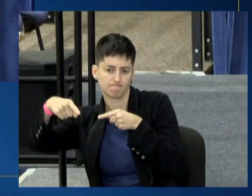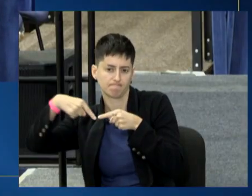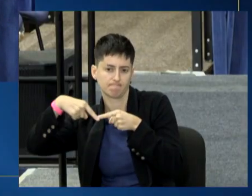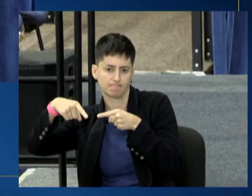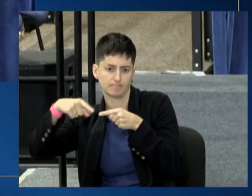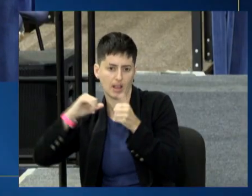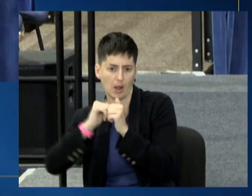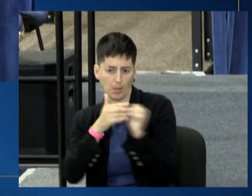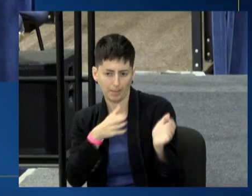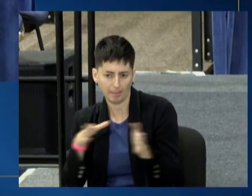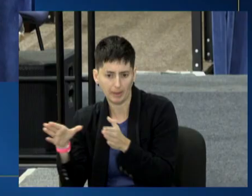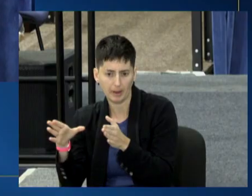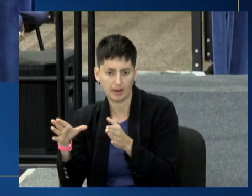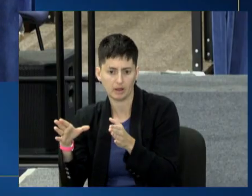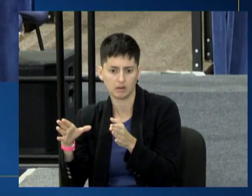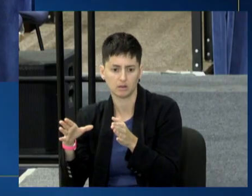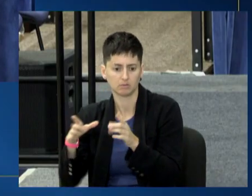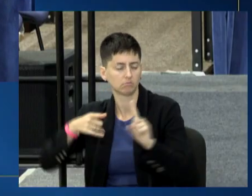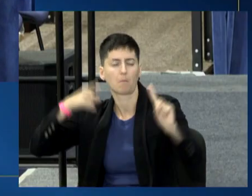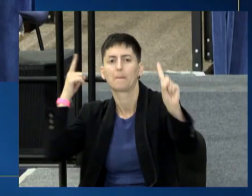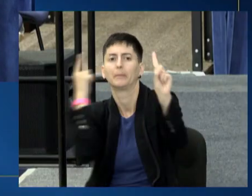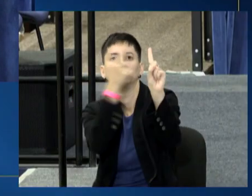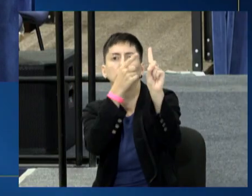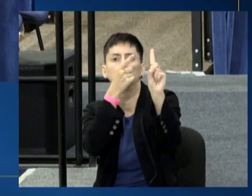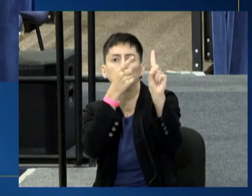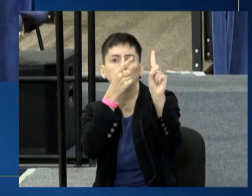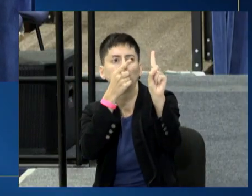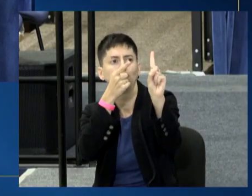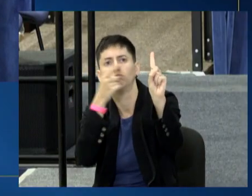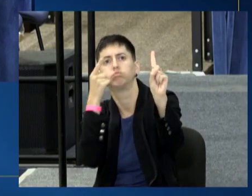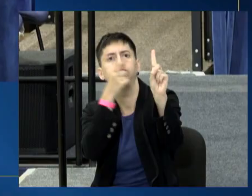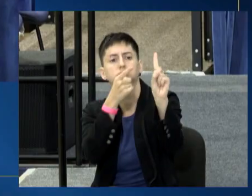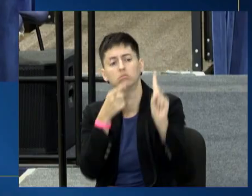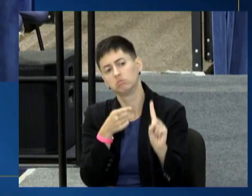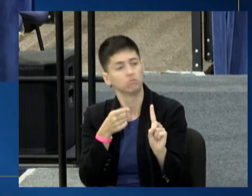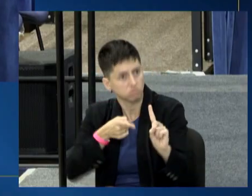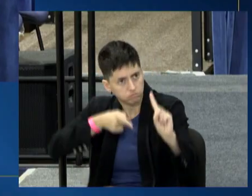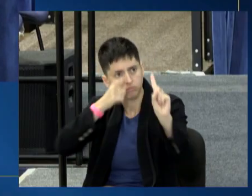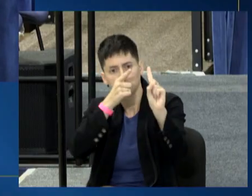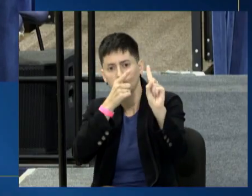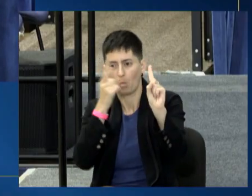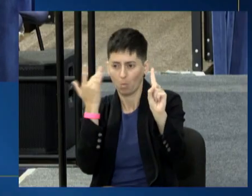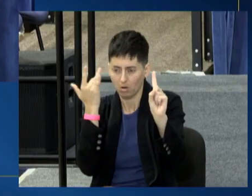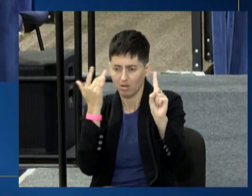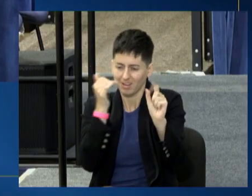can be. Because every single person with cancer, every single person who loves them,